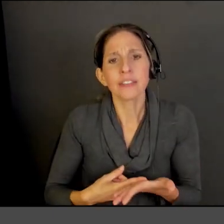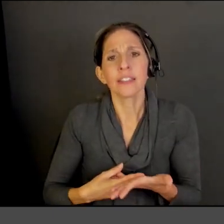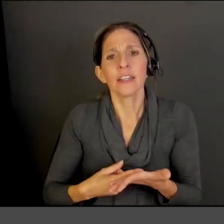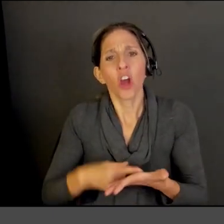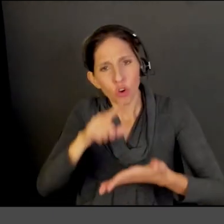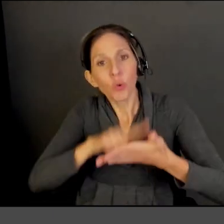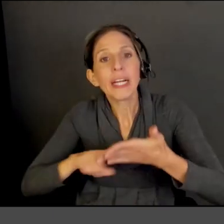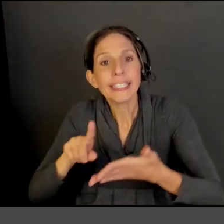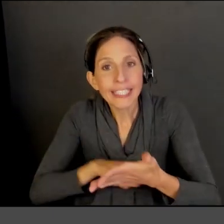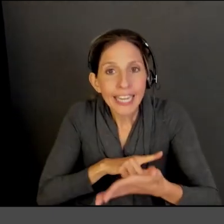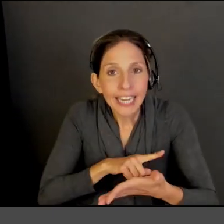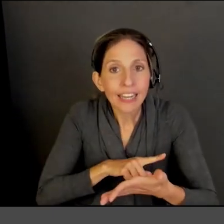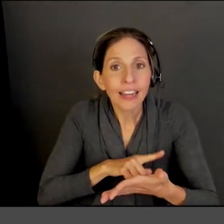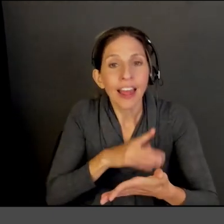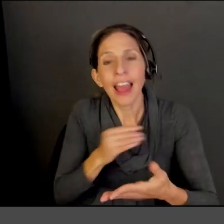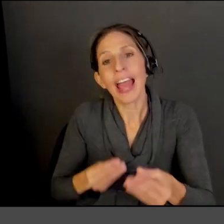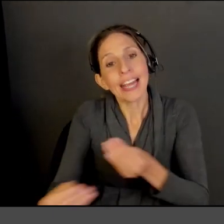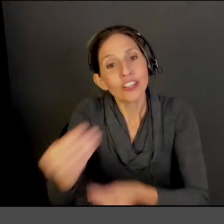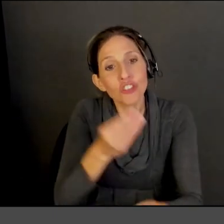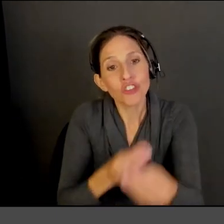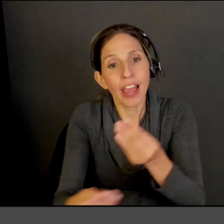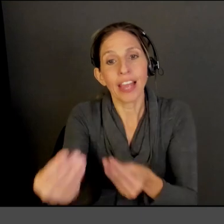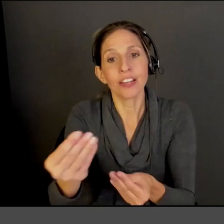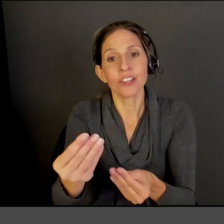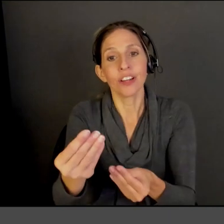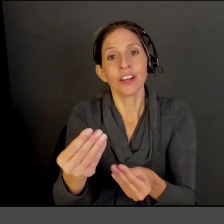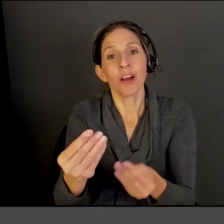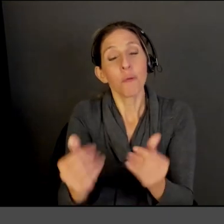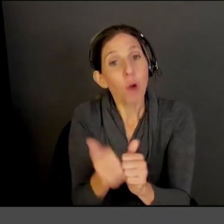BUT MOST OF ALL, WE’RE GOING TO HAVE DIALOG THAT IS SO IMPORTANT